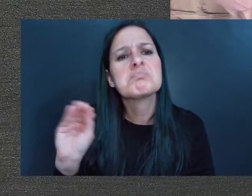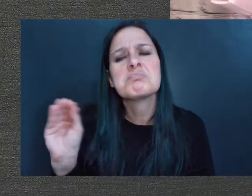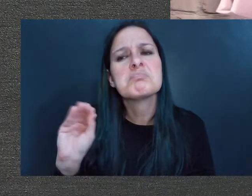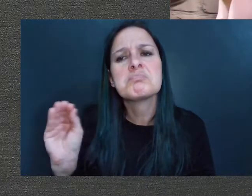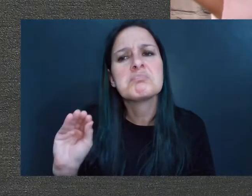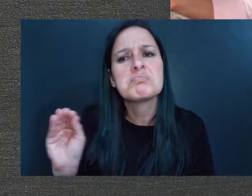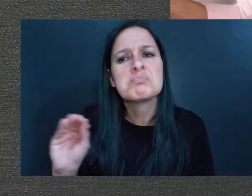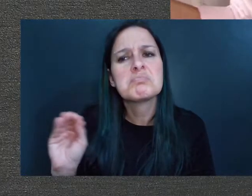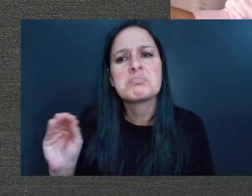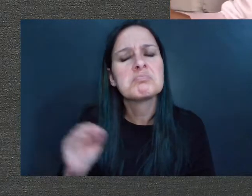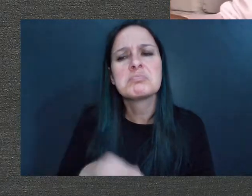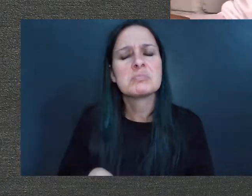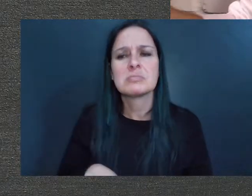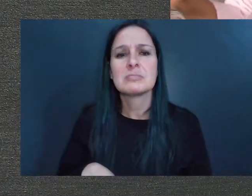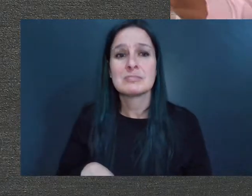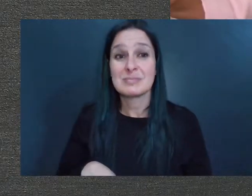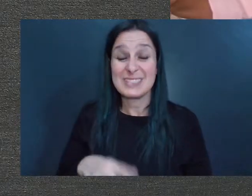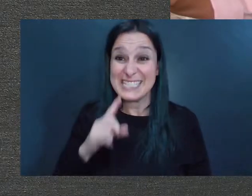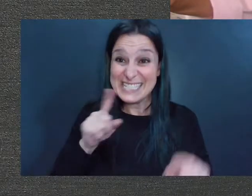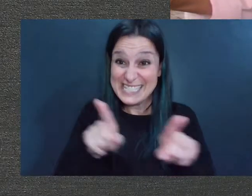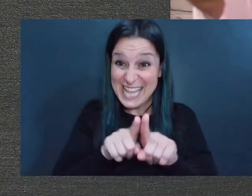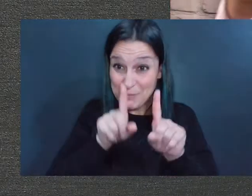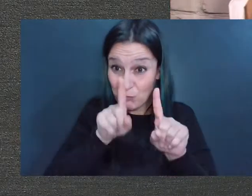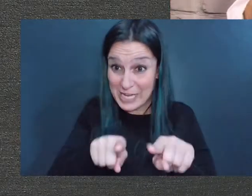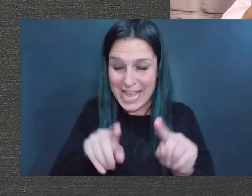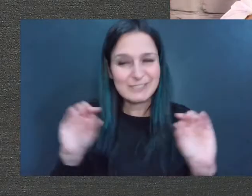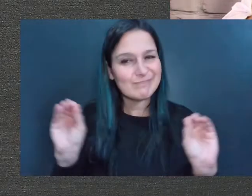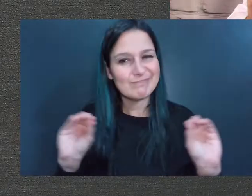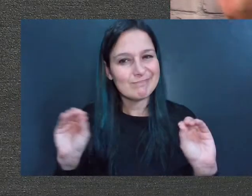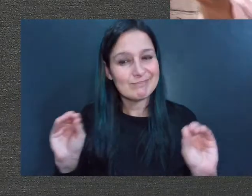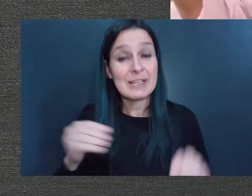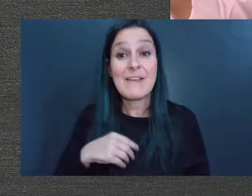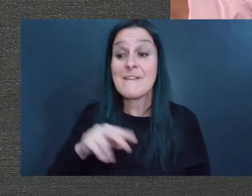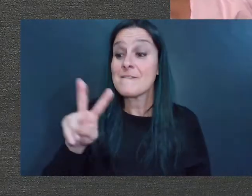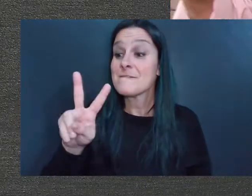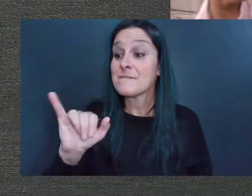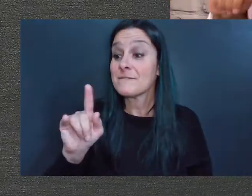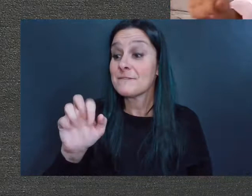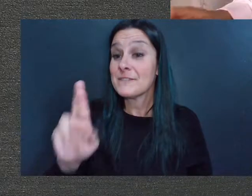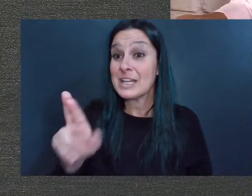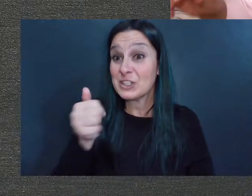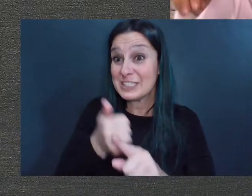and it won't do the same thing. Vinegar is an acid, a liquid that's an acid.